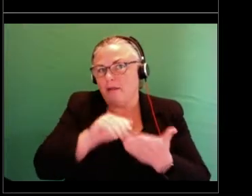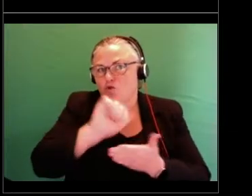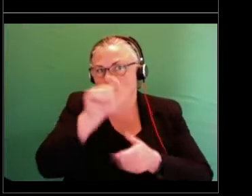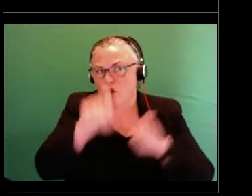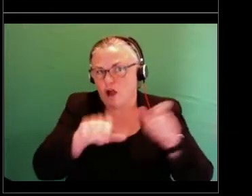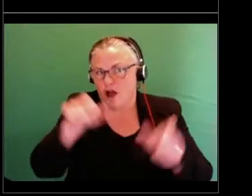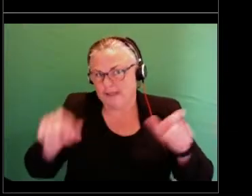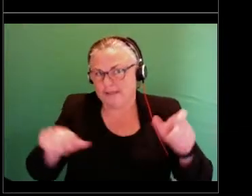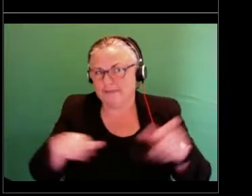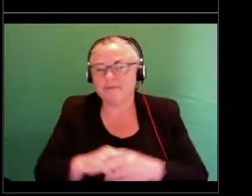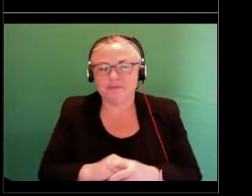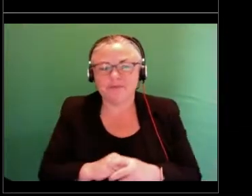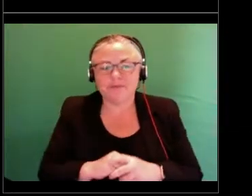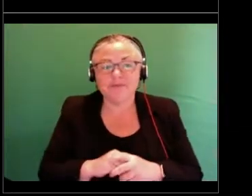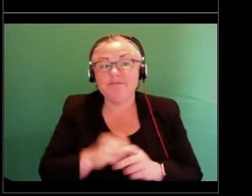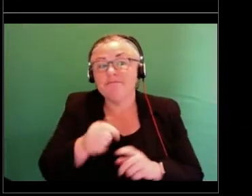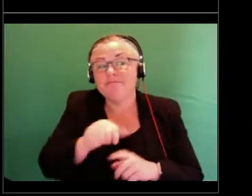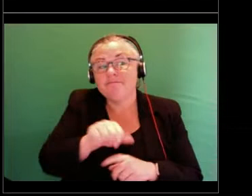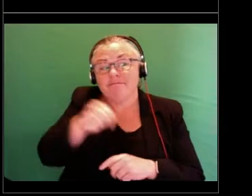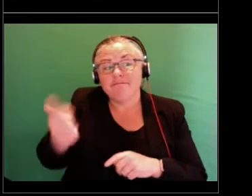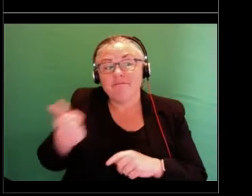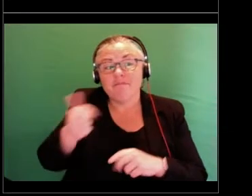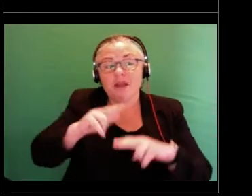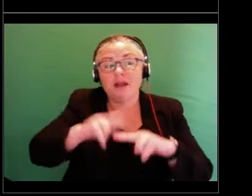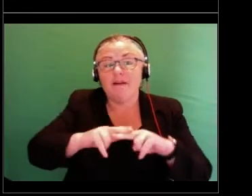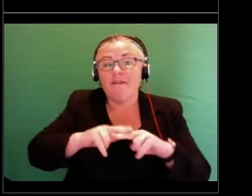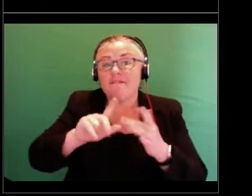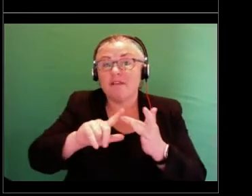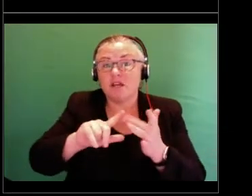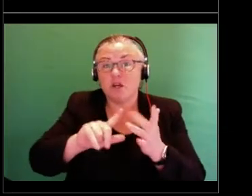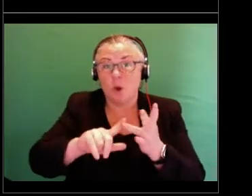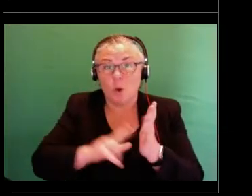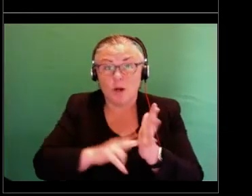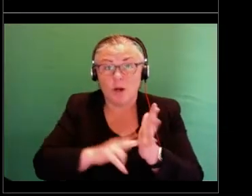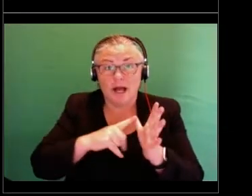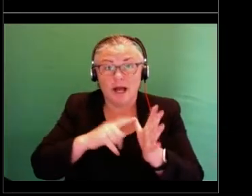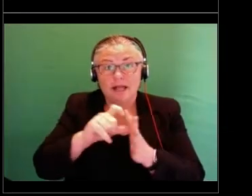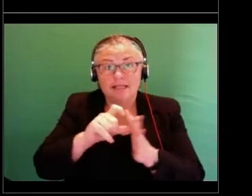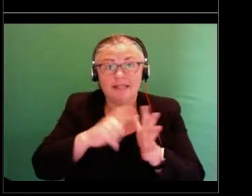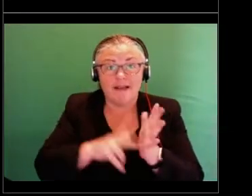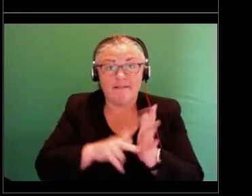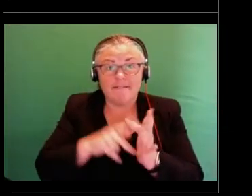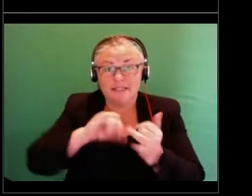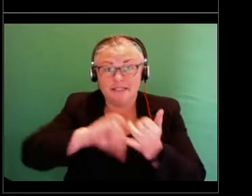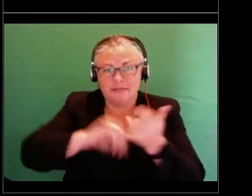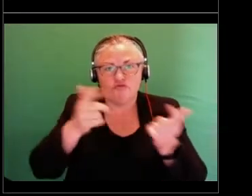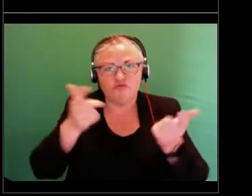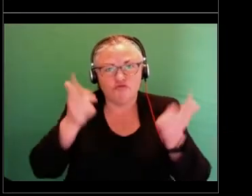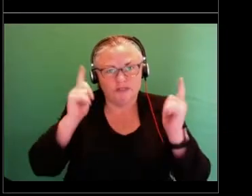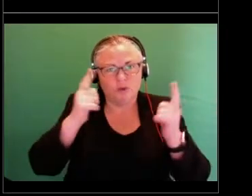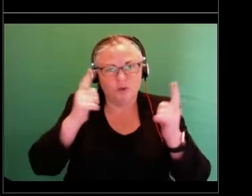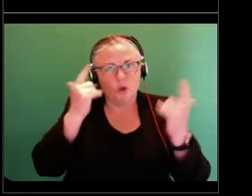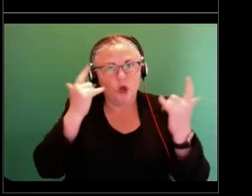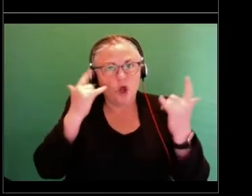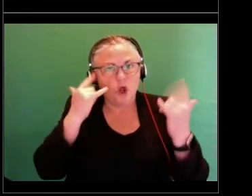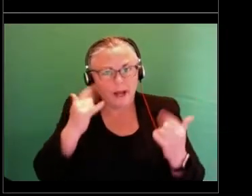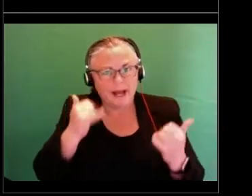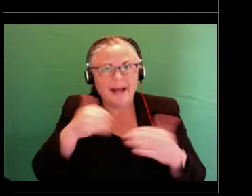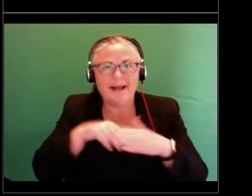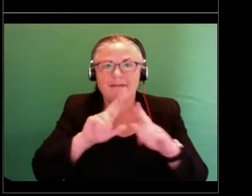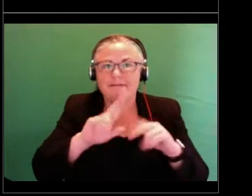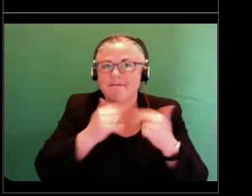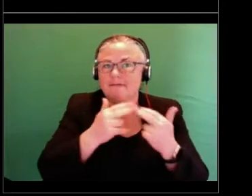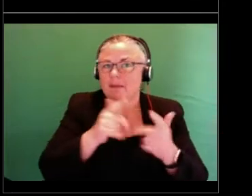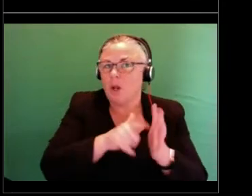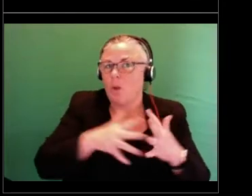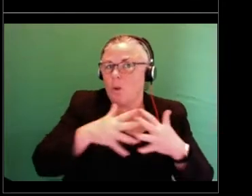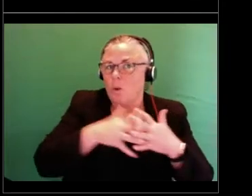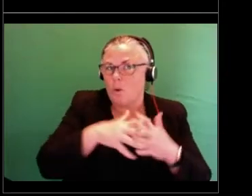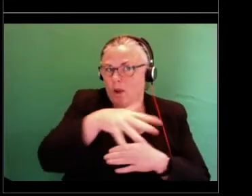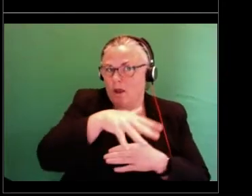Sitting next to me today I have Fiona Davis from the family law services division and